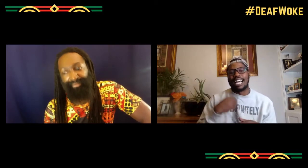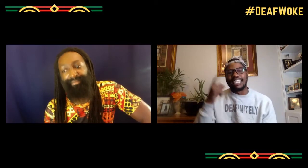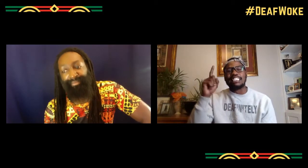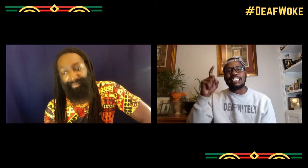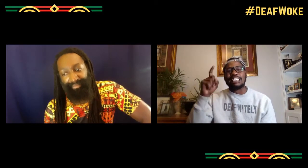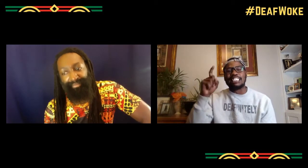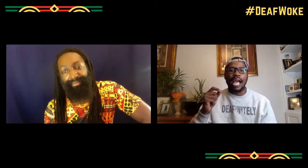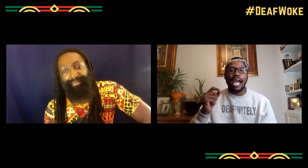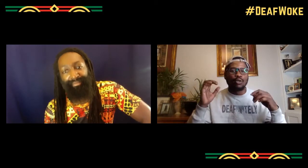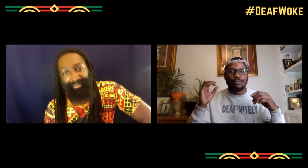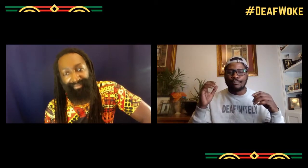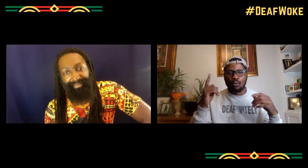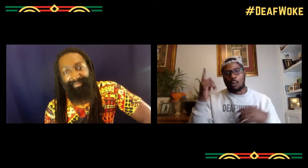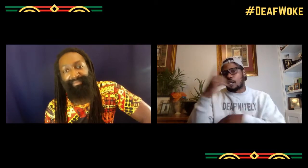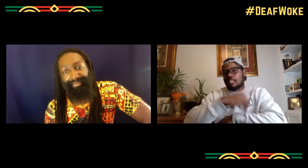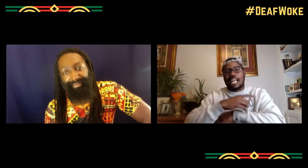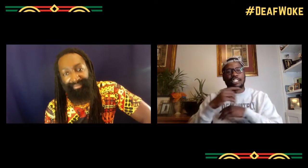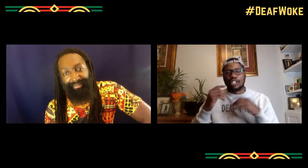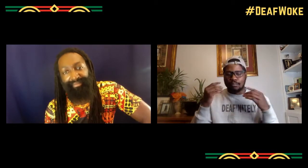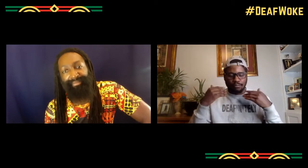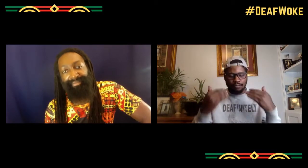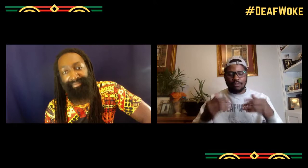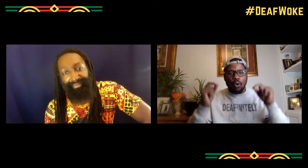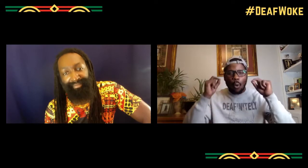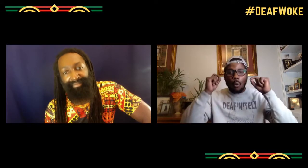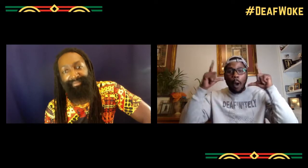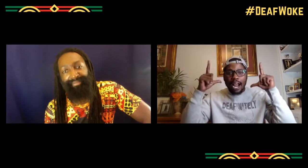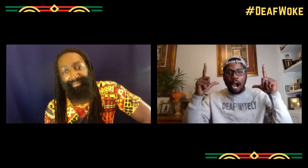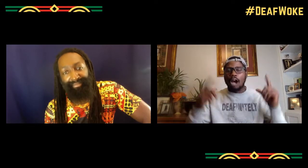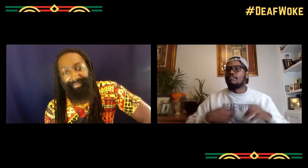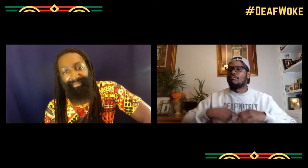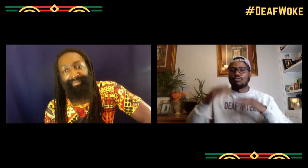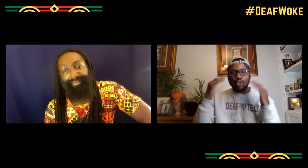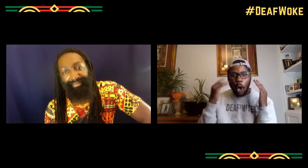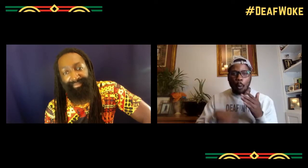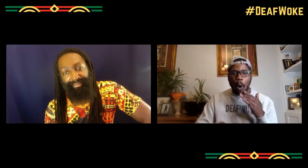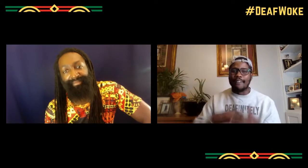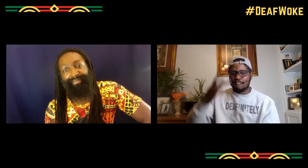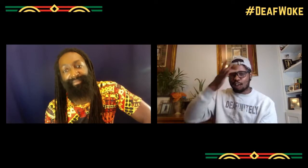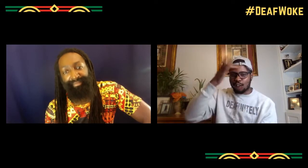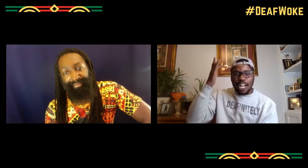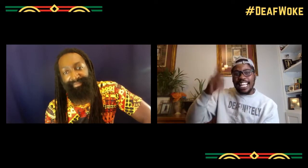Definitely felt discrimination from the deaf community. You know one day I just woke up